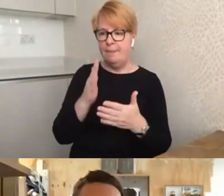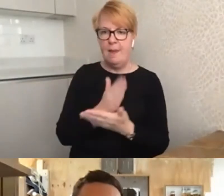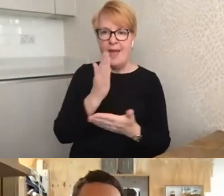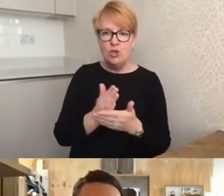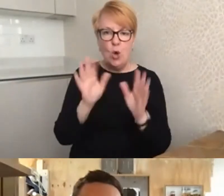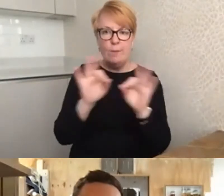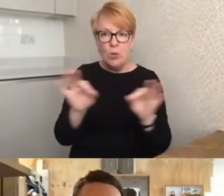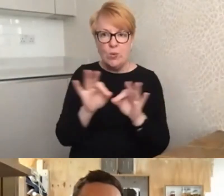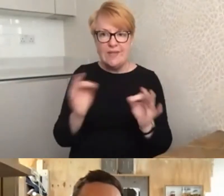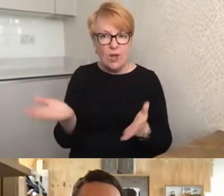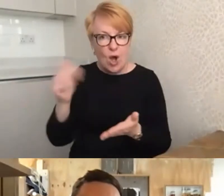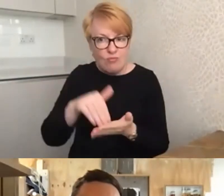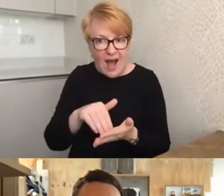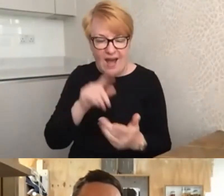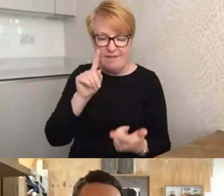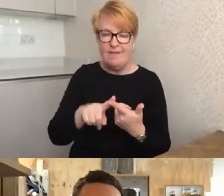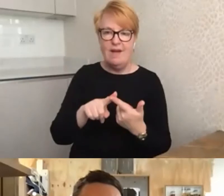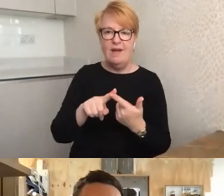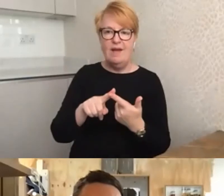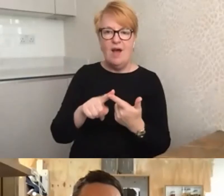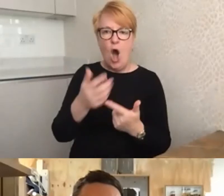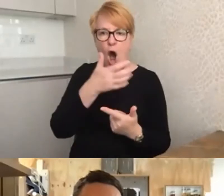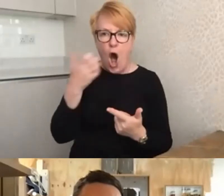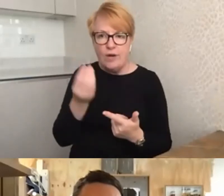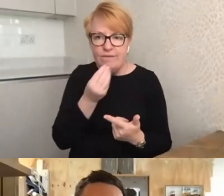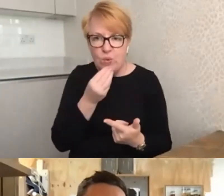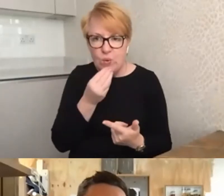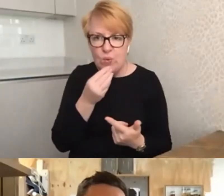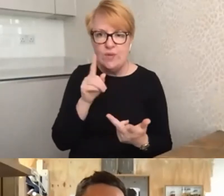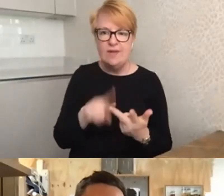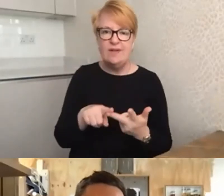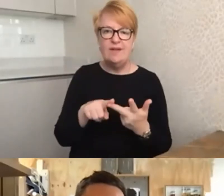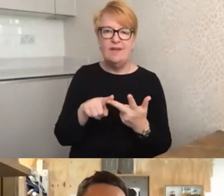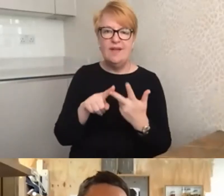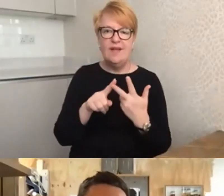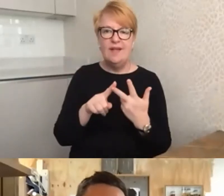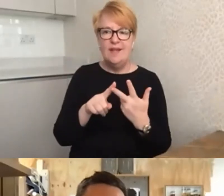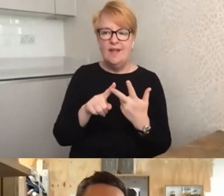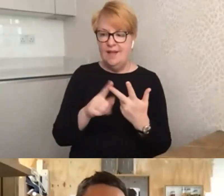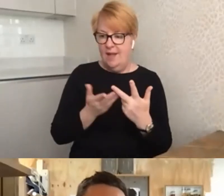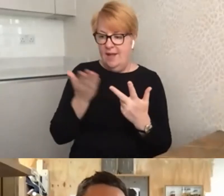into a room making sure that there's hot food, making art works,